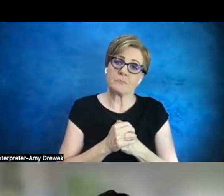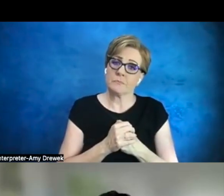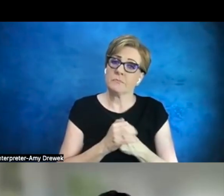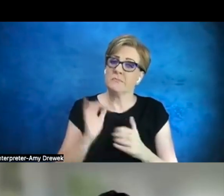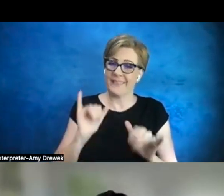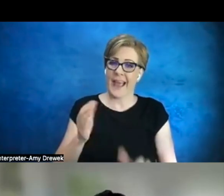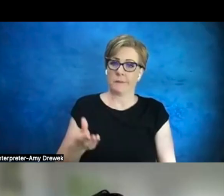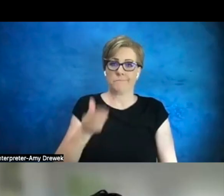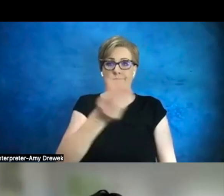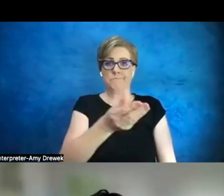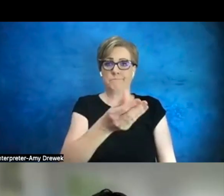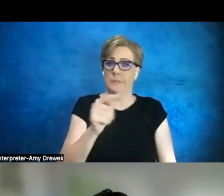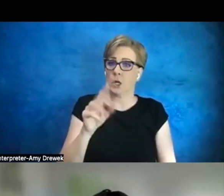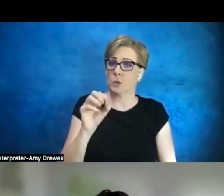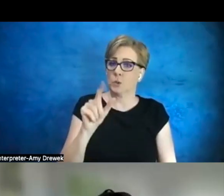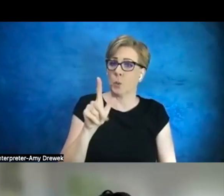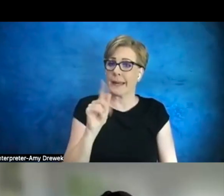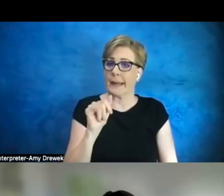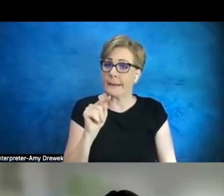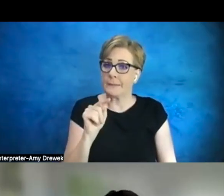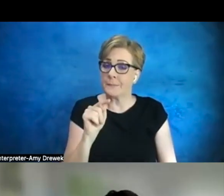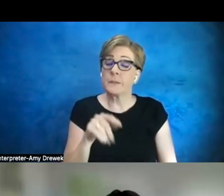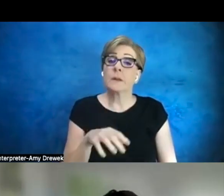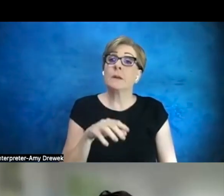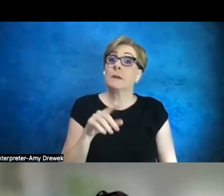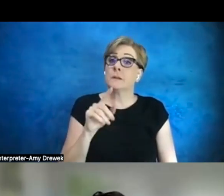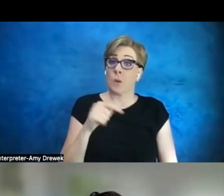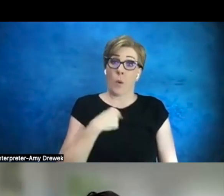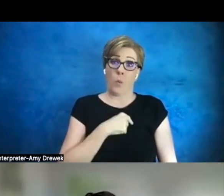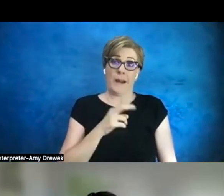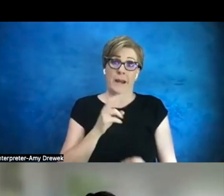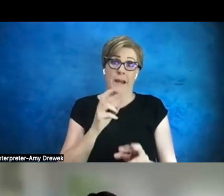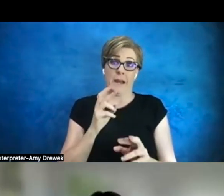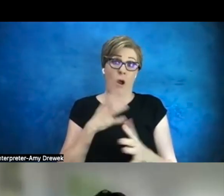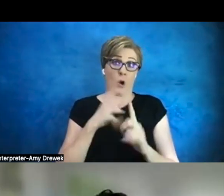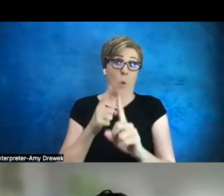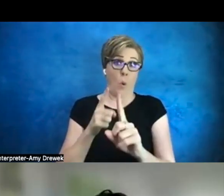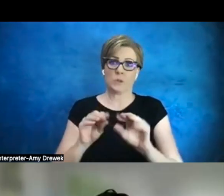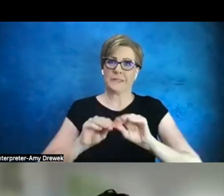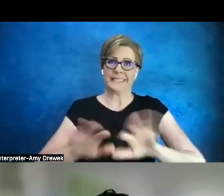Our goal for our DMD toolkit is early September. So we will reach out to you with all that